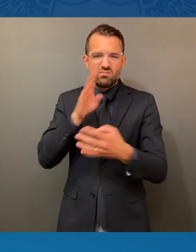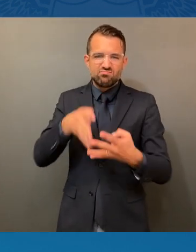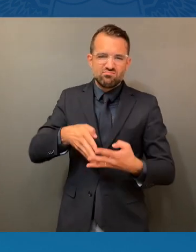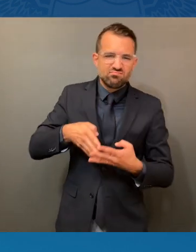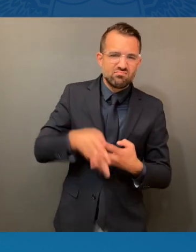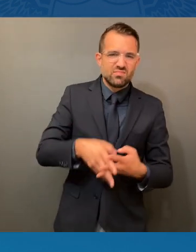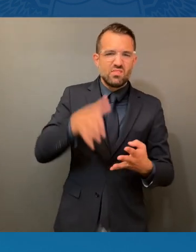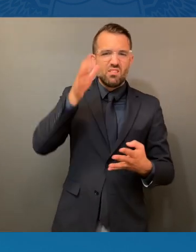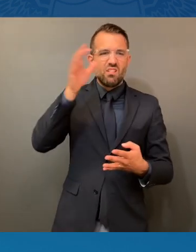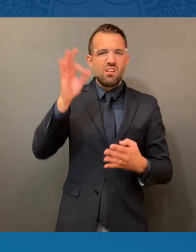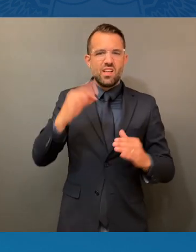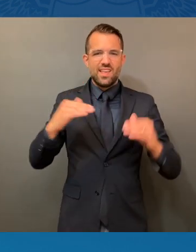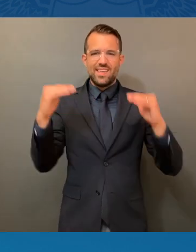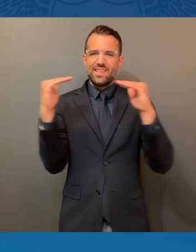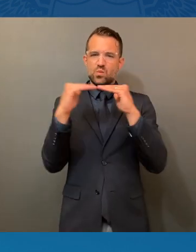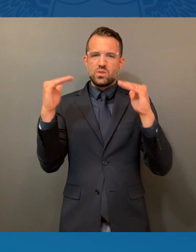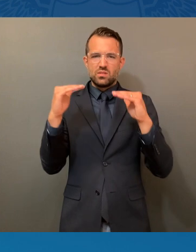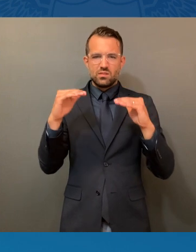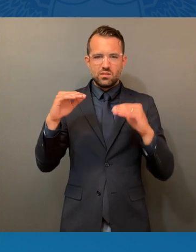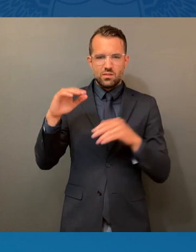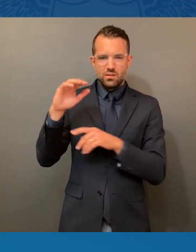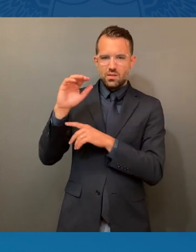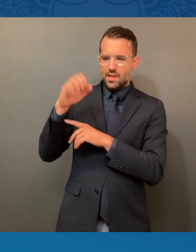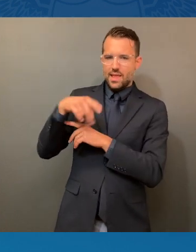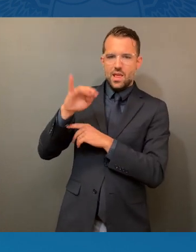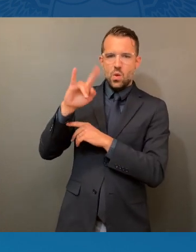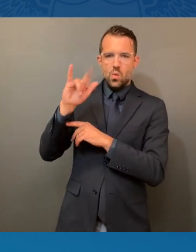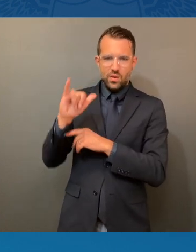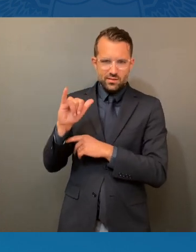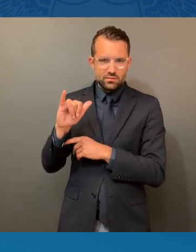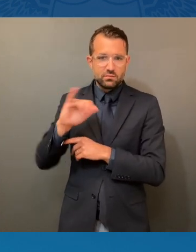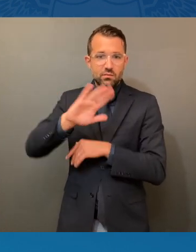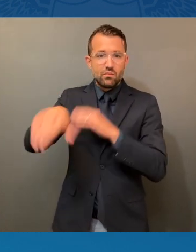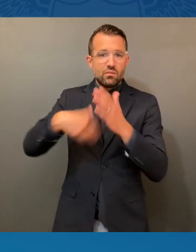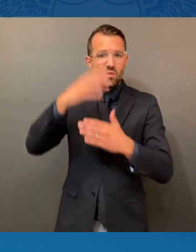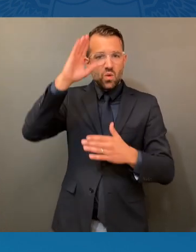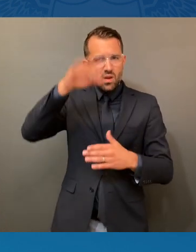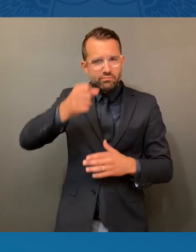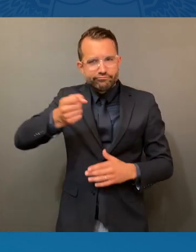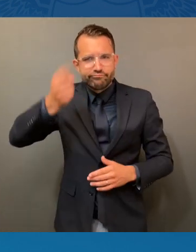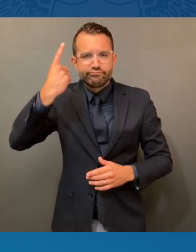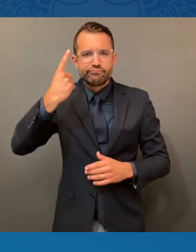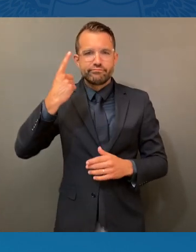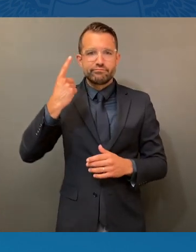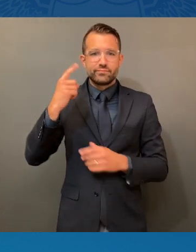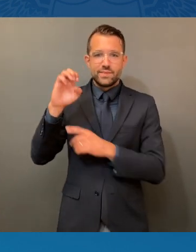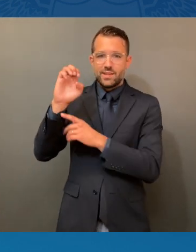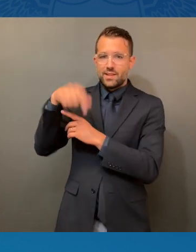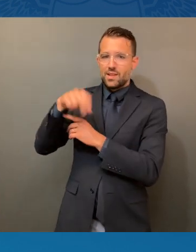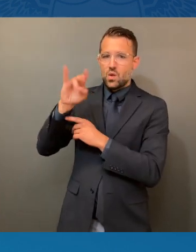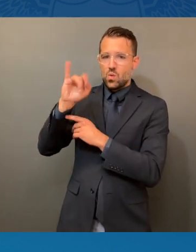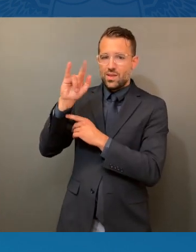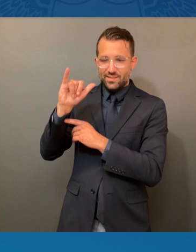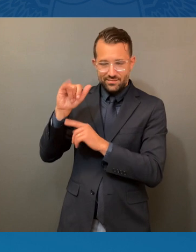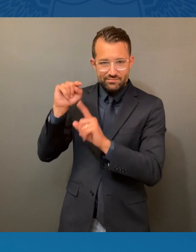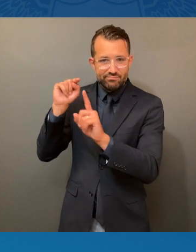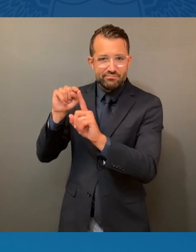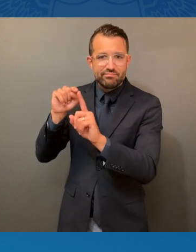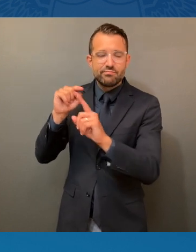which we all know and understand equity is -- it's about understanding that the reality